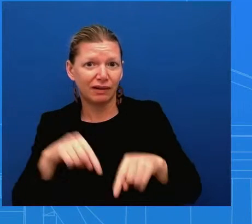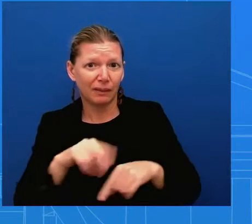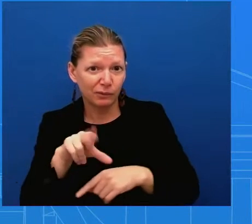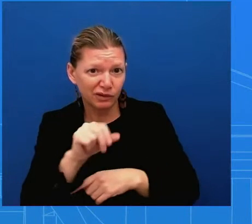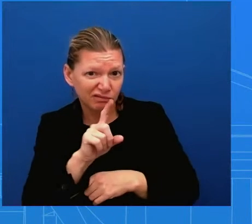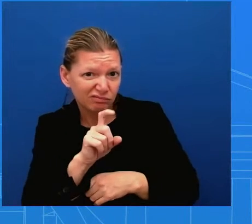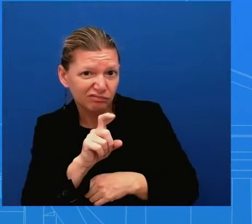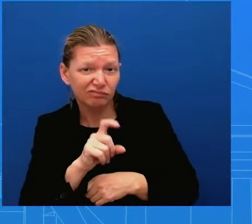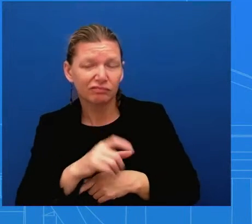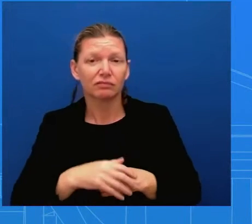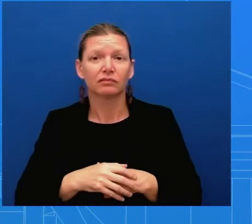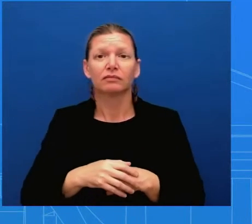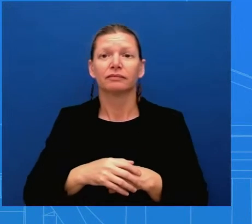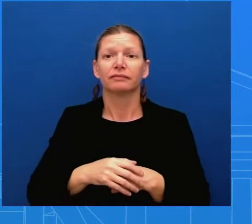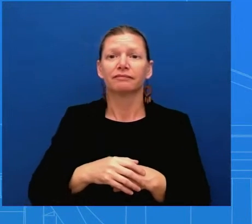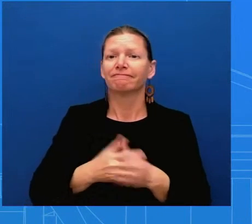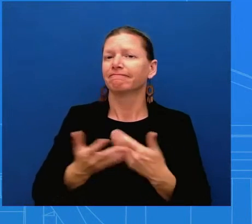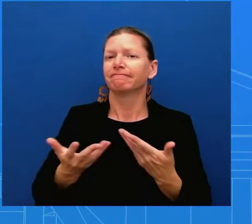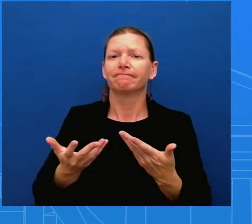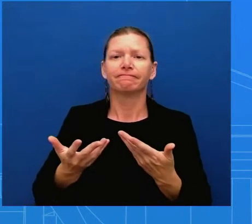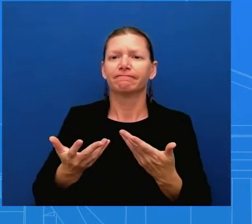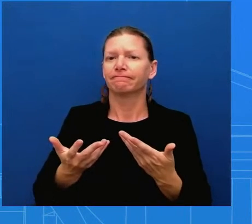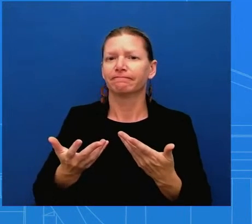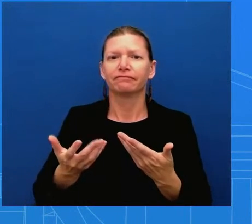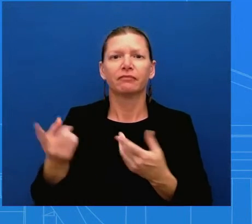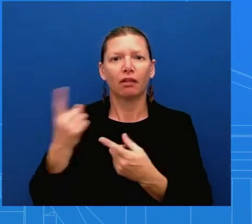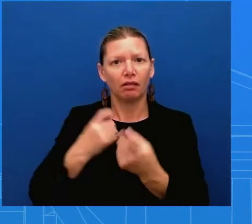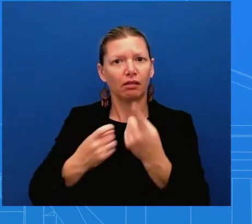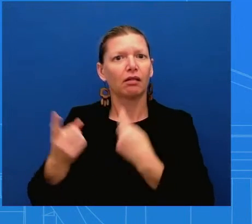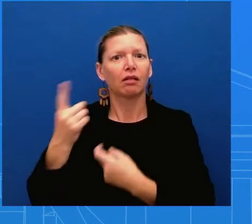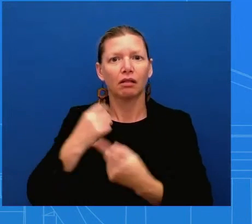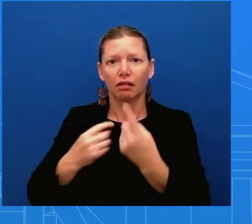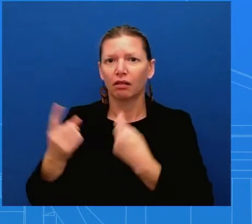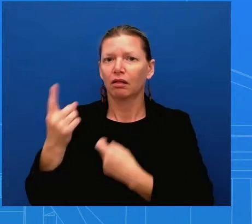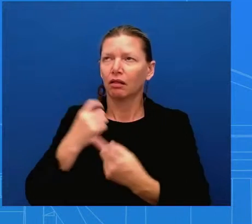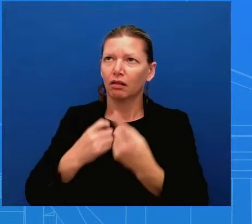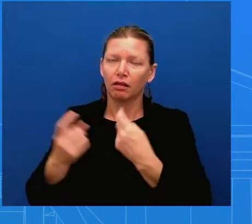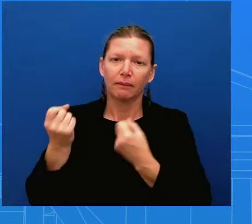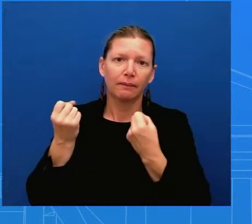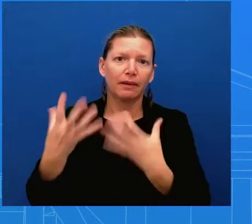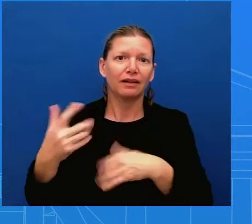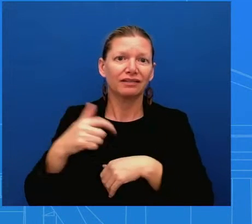about conversations happening here. Don't have anything to share. What I will say is --